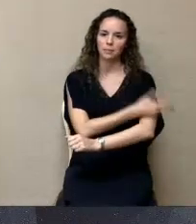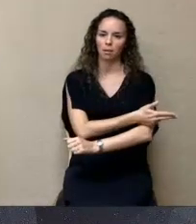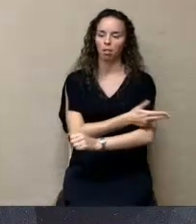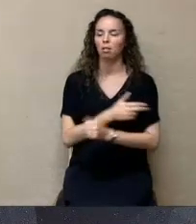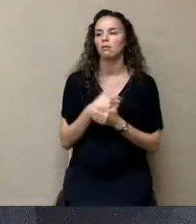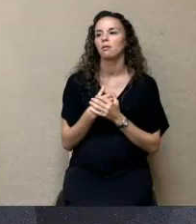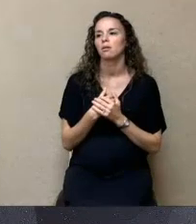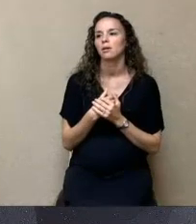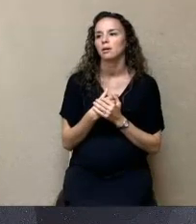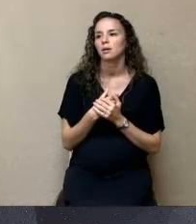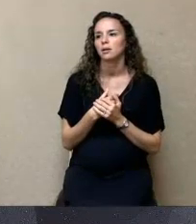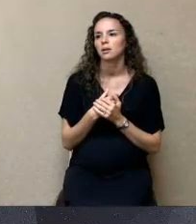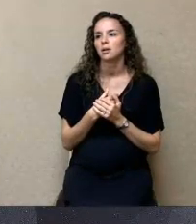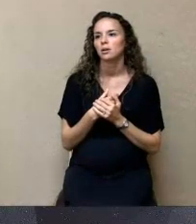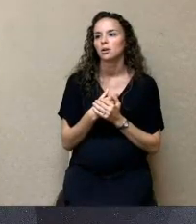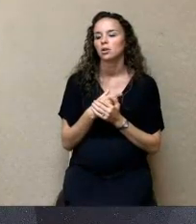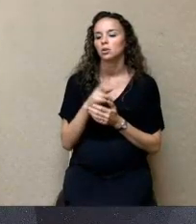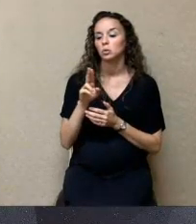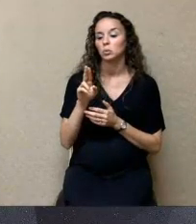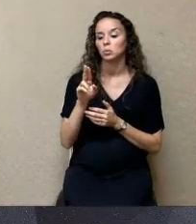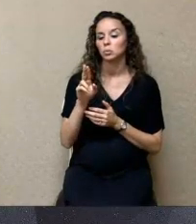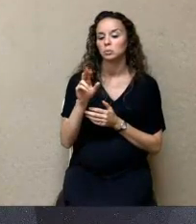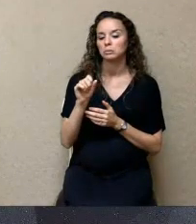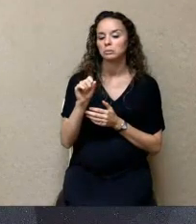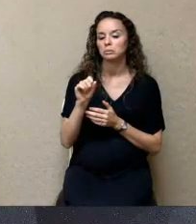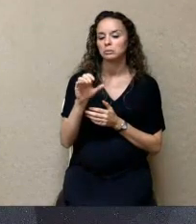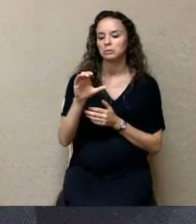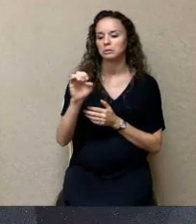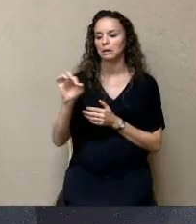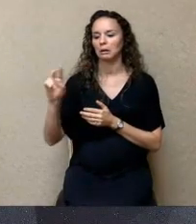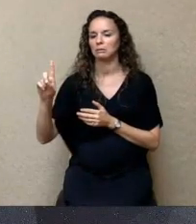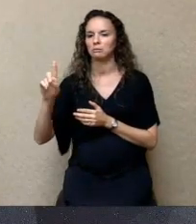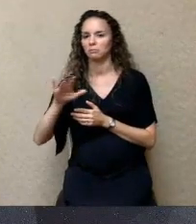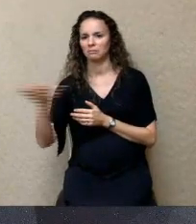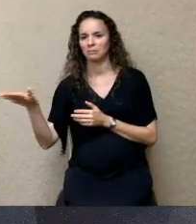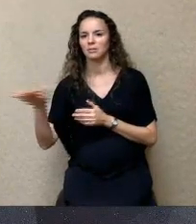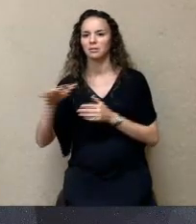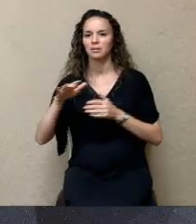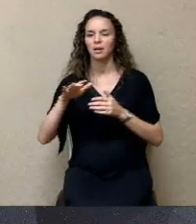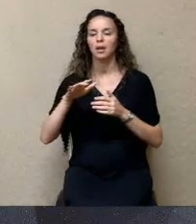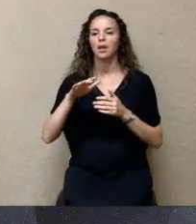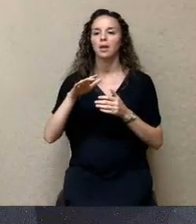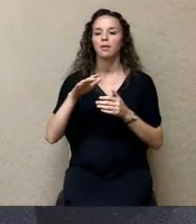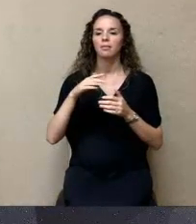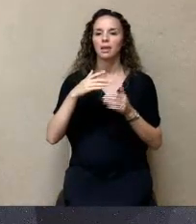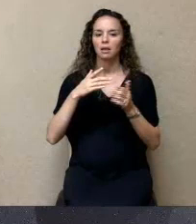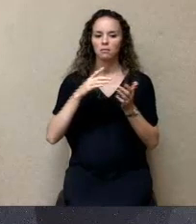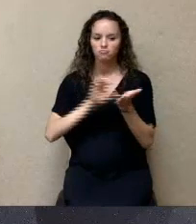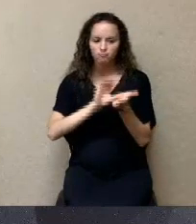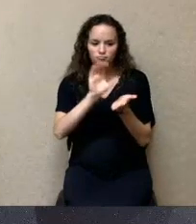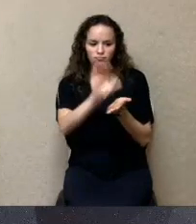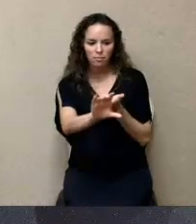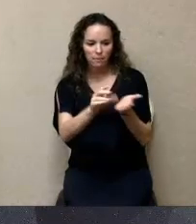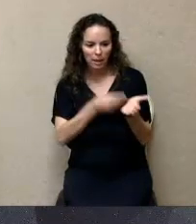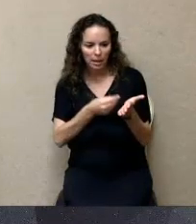And the UCEDD funds things like research into developmental and neuro-degenerative diseases,